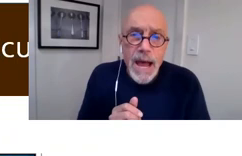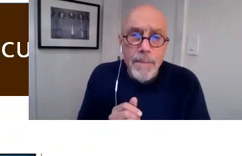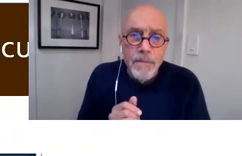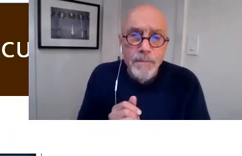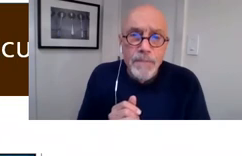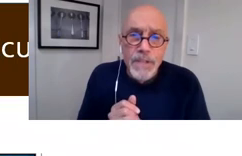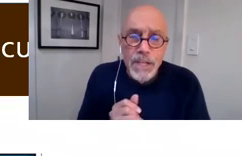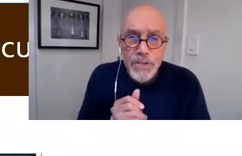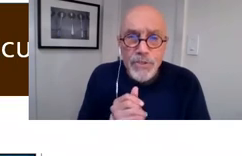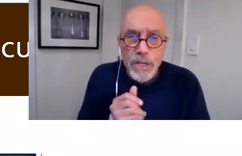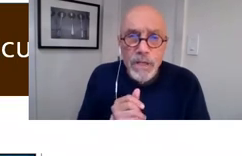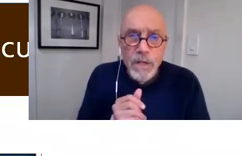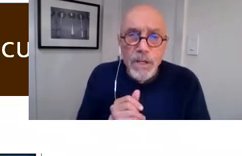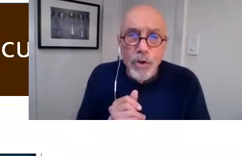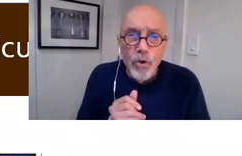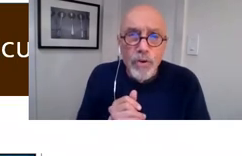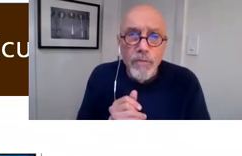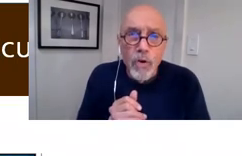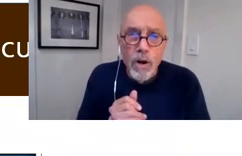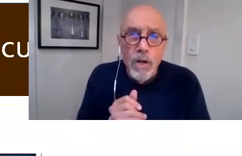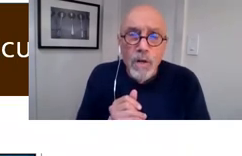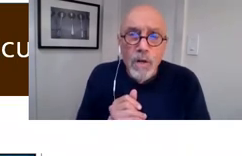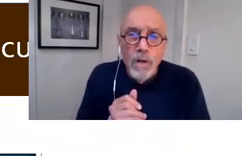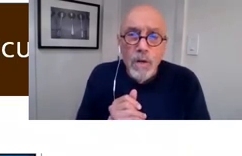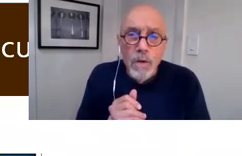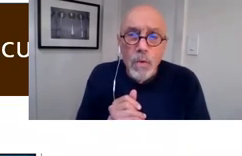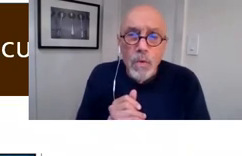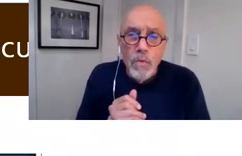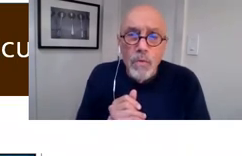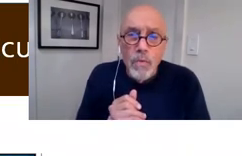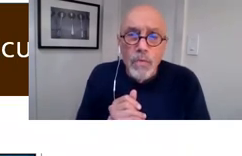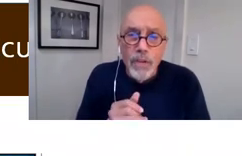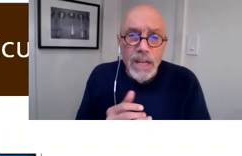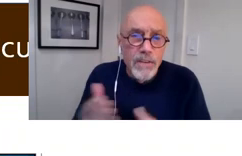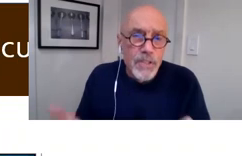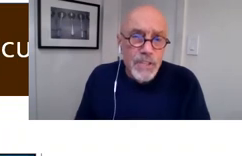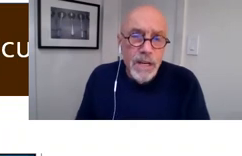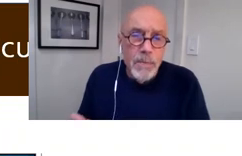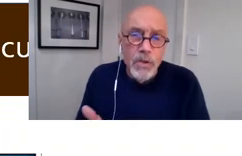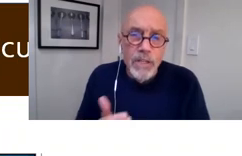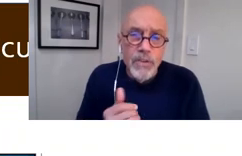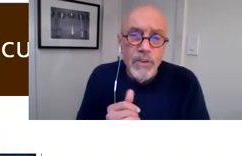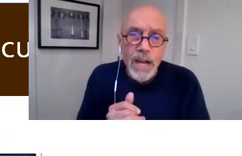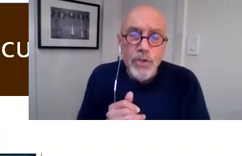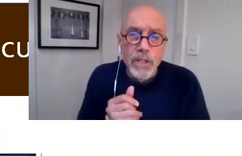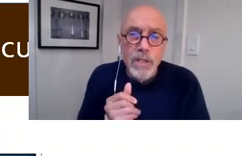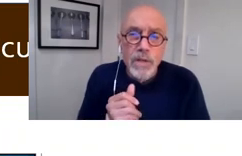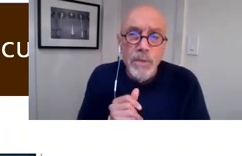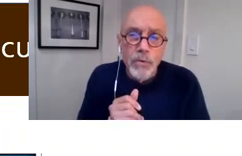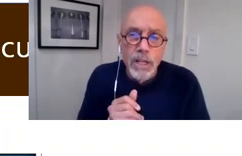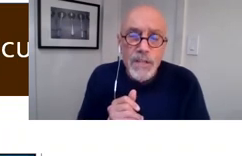happen in the industry in order for this idea of sustainability to actually be